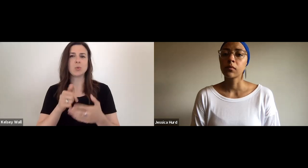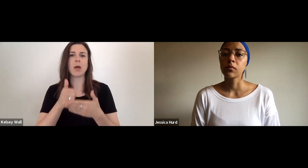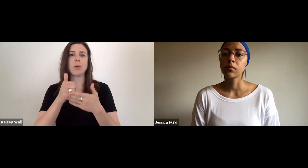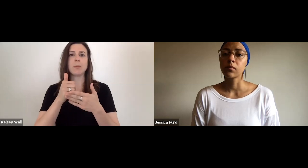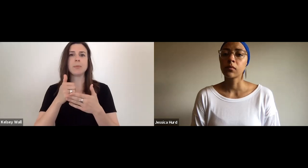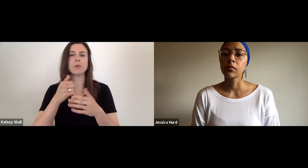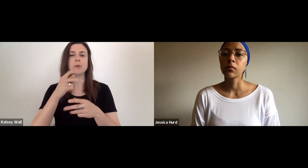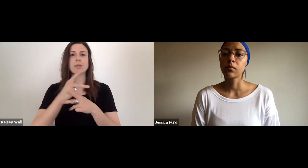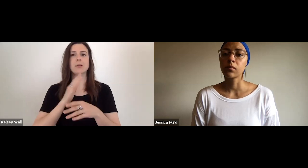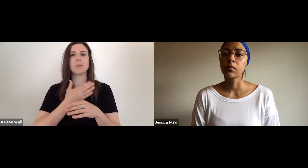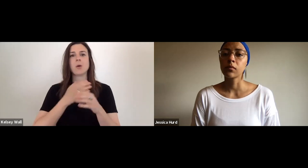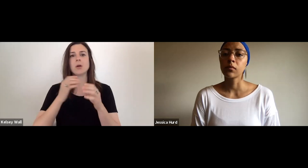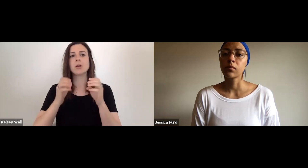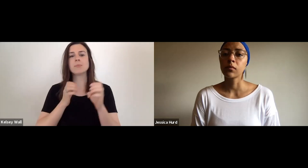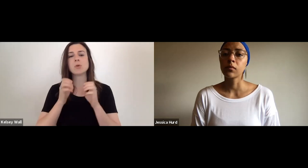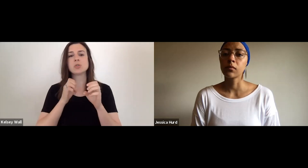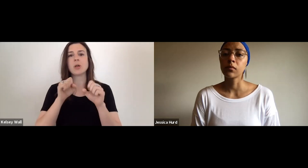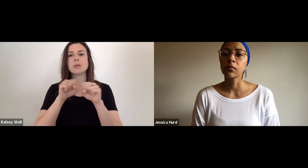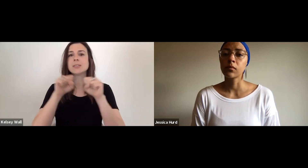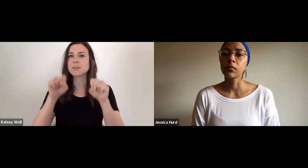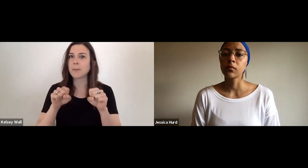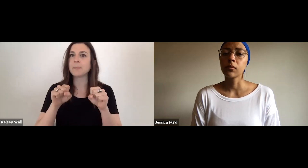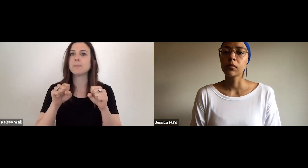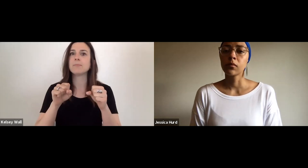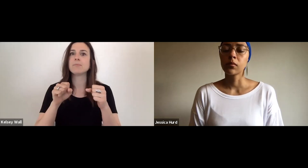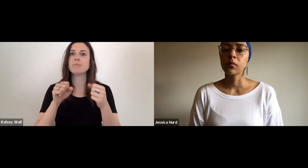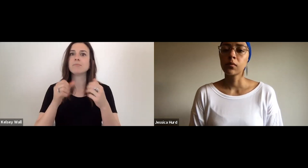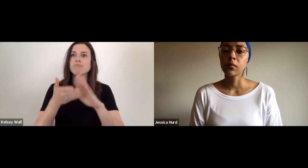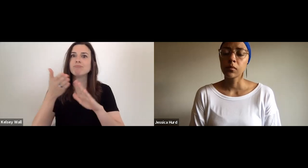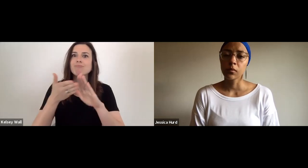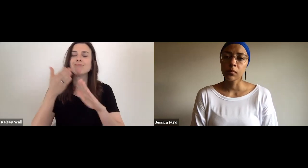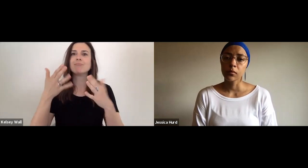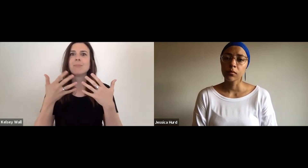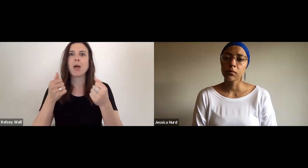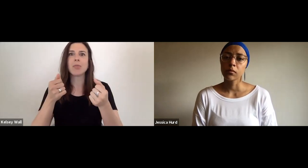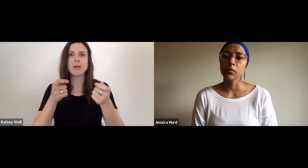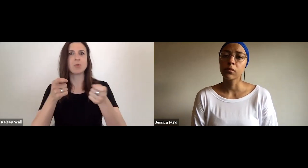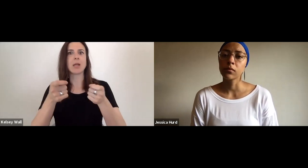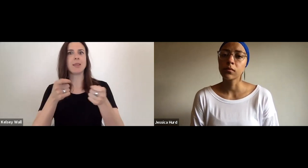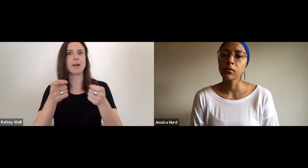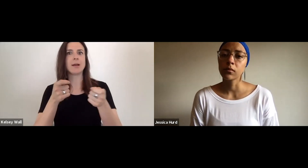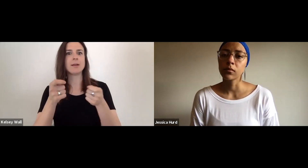can be one strategy to help you to control the thoughts and set up your emotional system